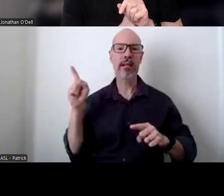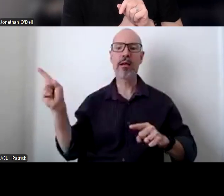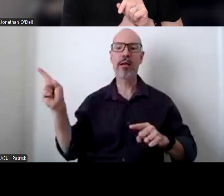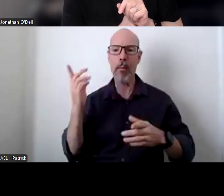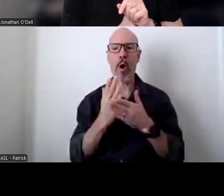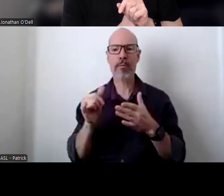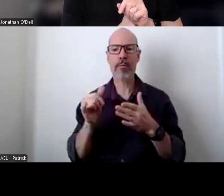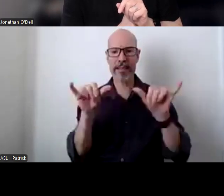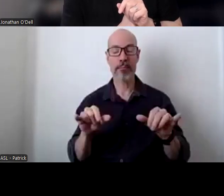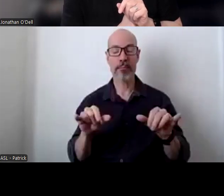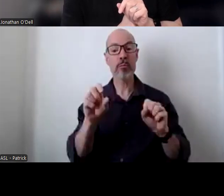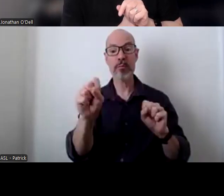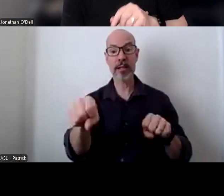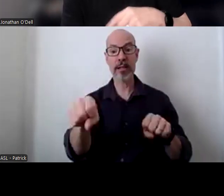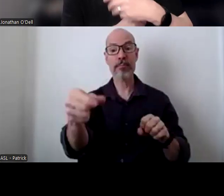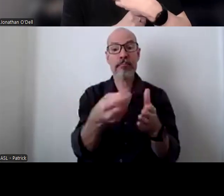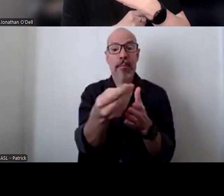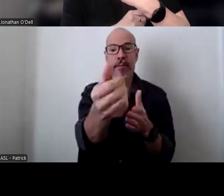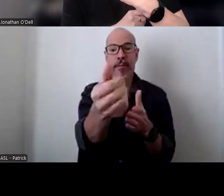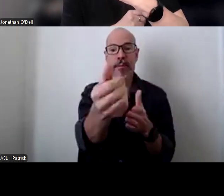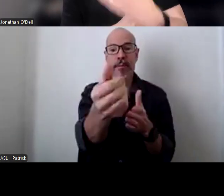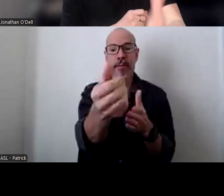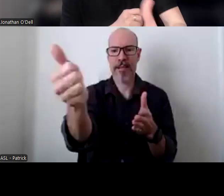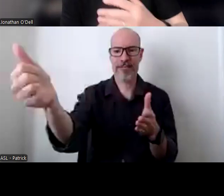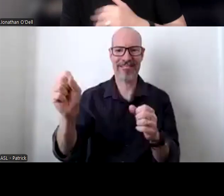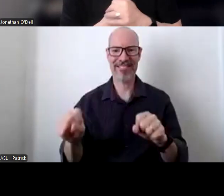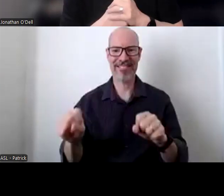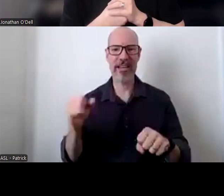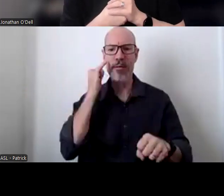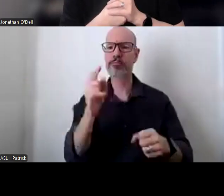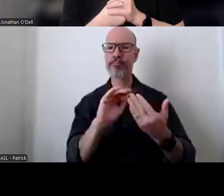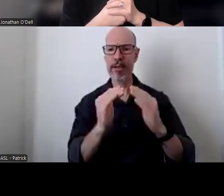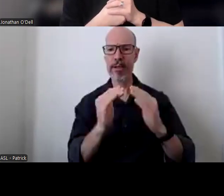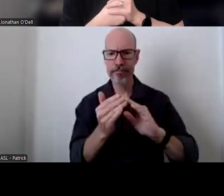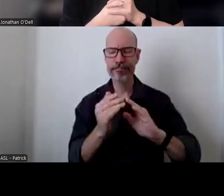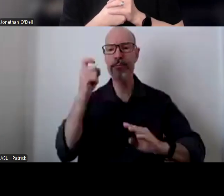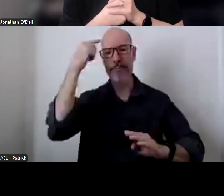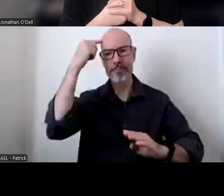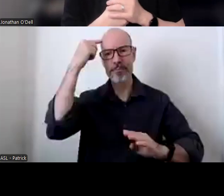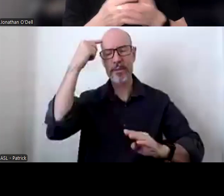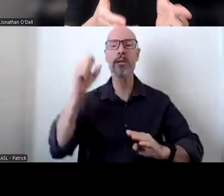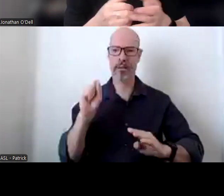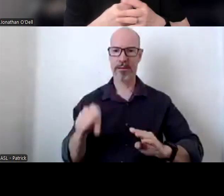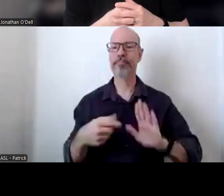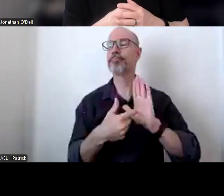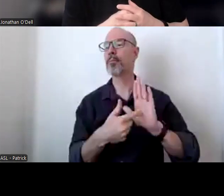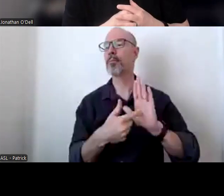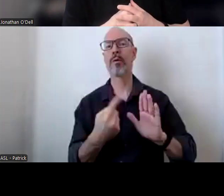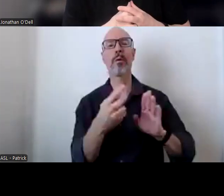also purchase yourself if you're a municipal entity and you have, say, an individual who works for you, is hard of hearing,